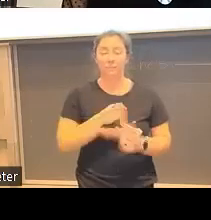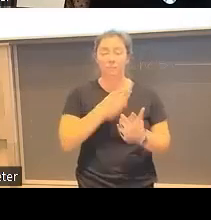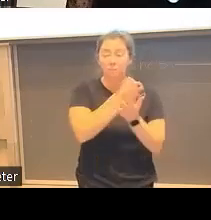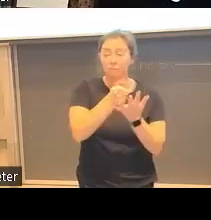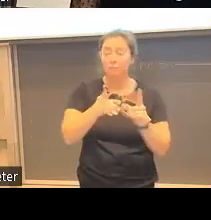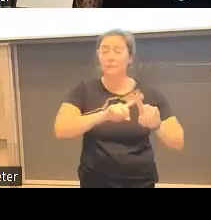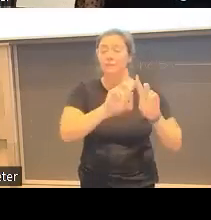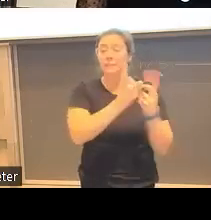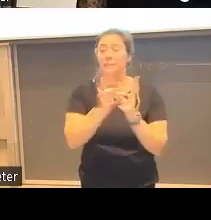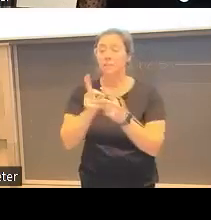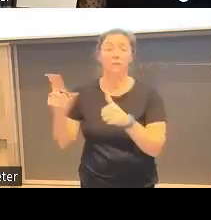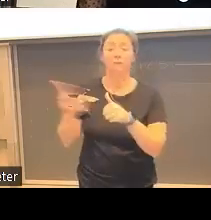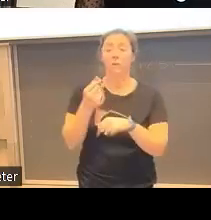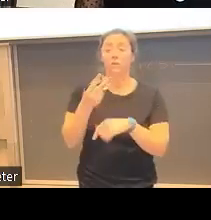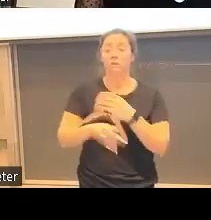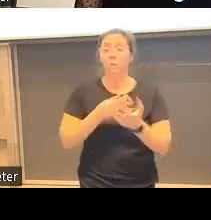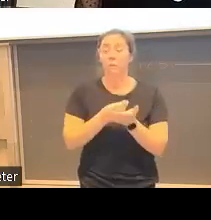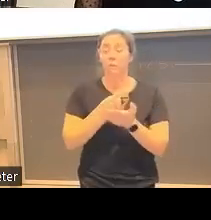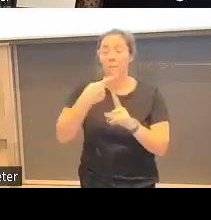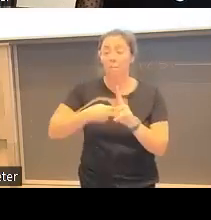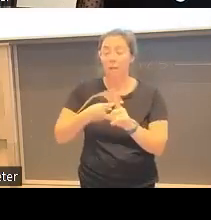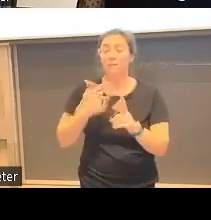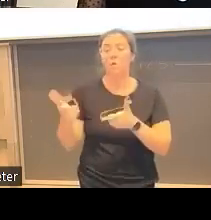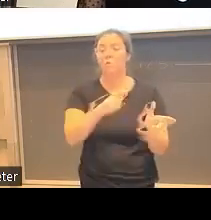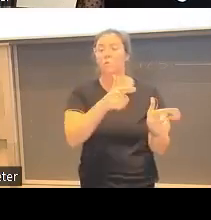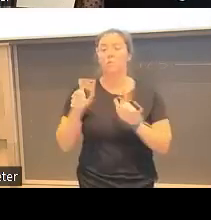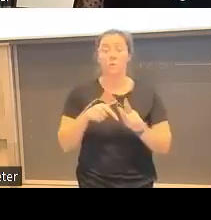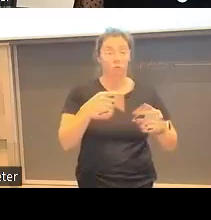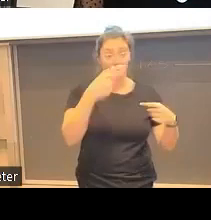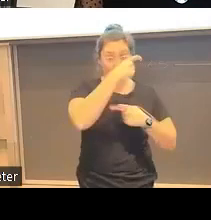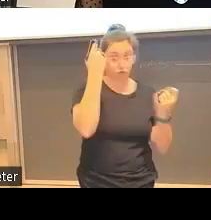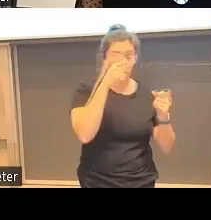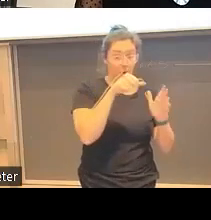months I spent the majority of my time rotating between the trauma service color Rectal Surgery